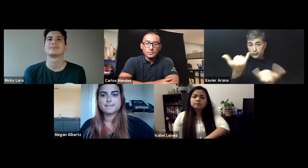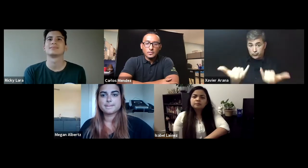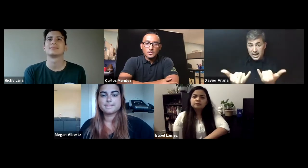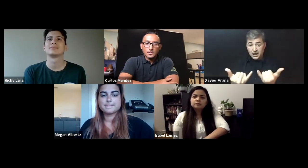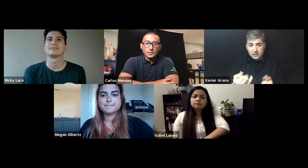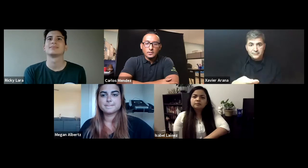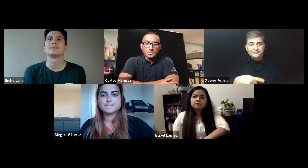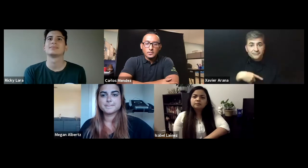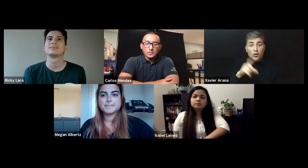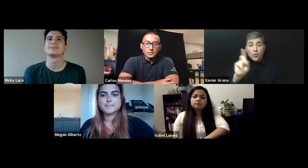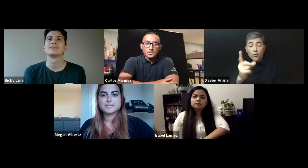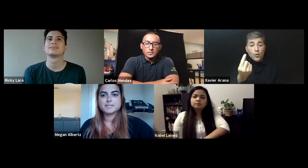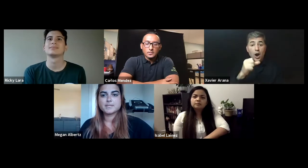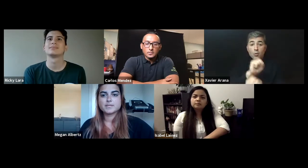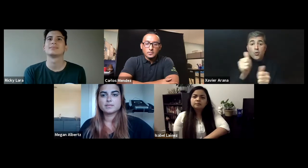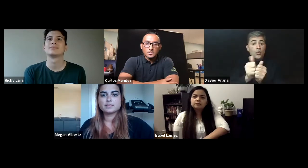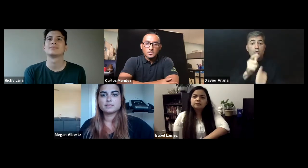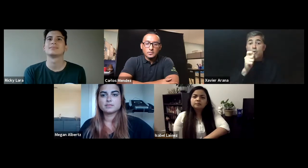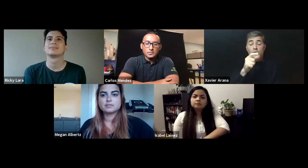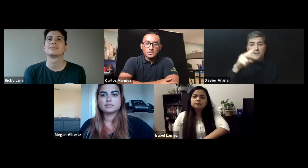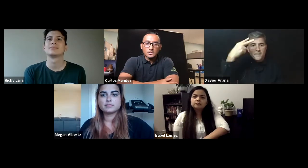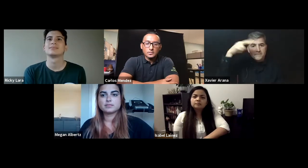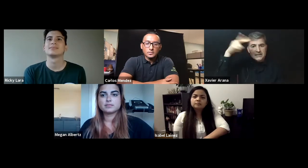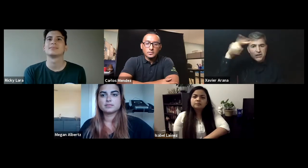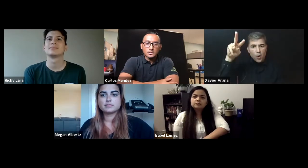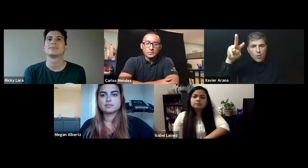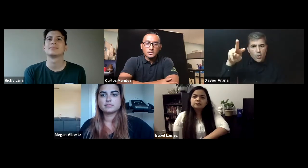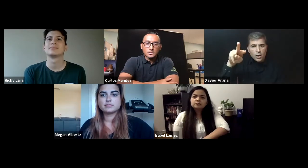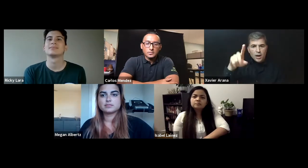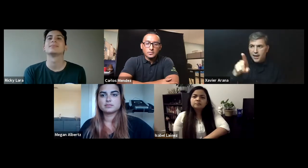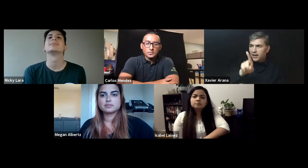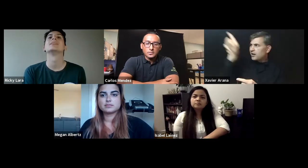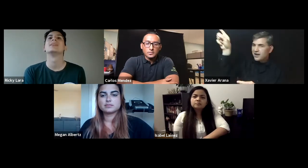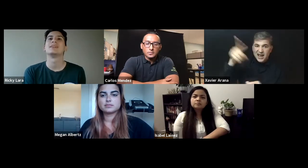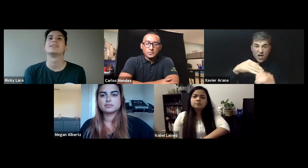Um, because, like, right now I'm in, um, a company,